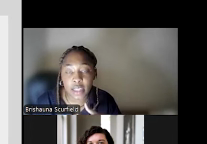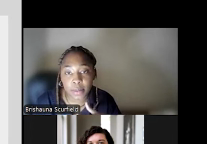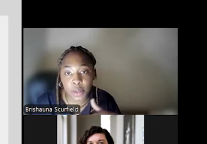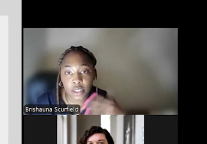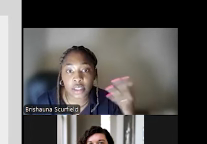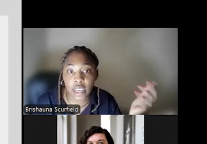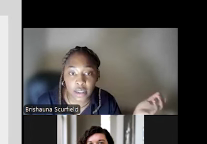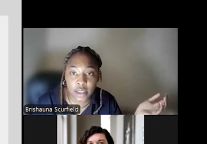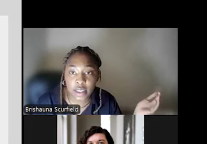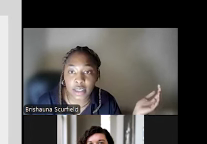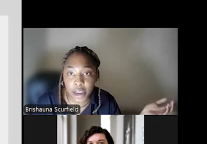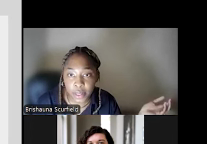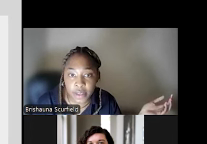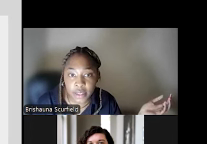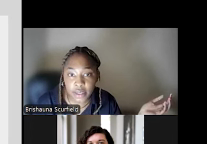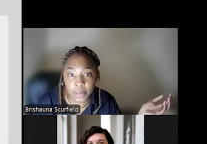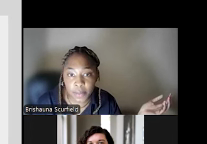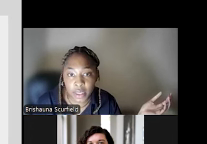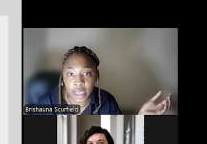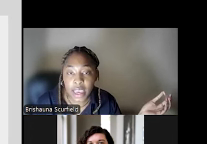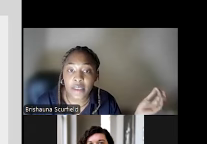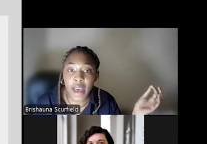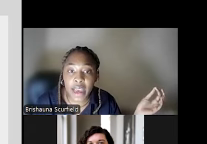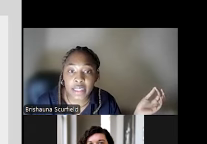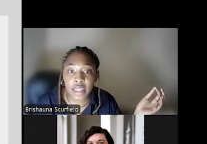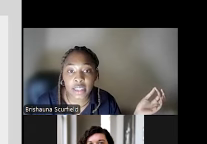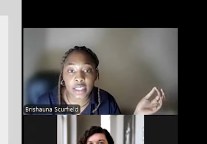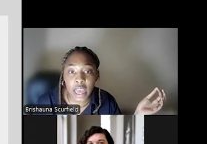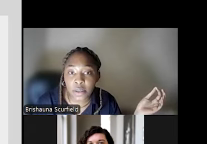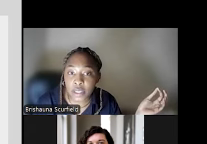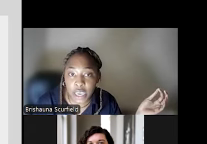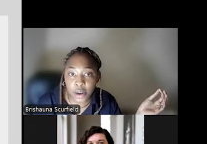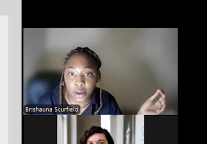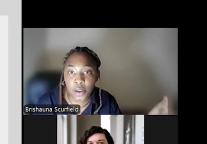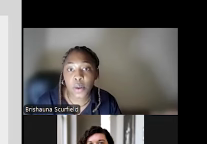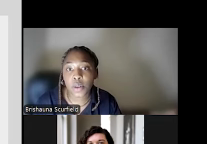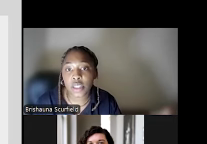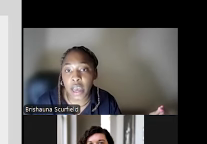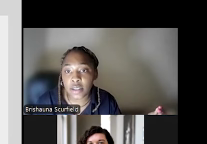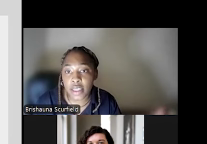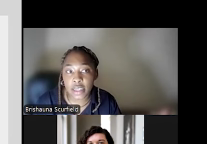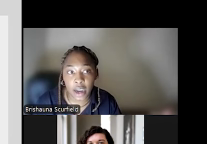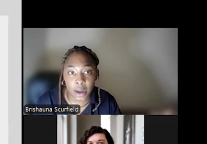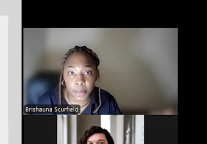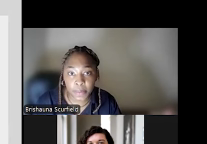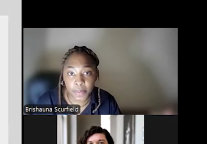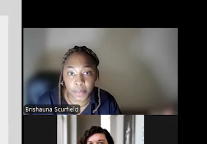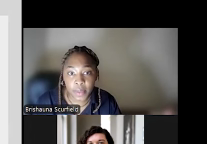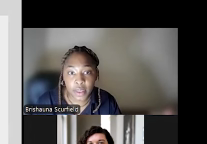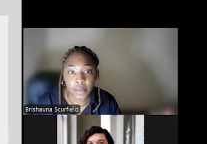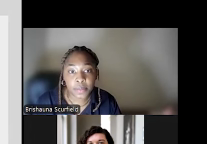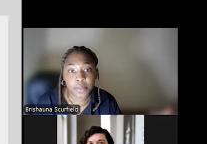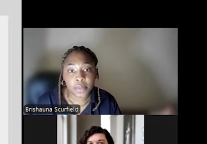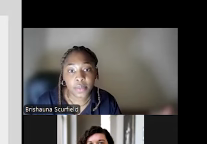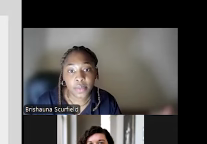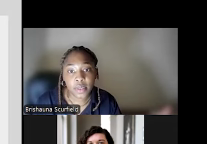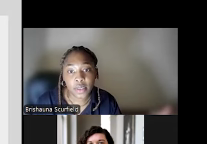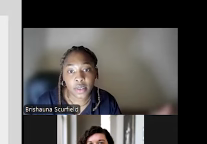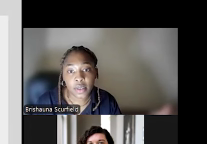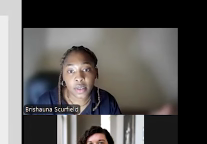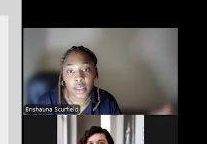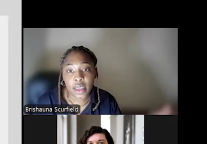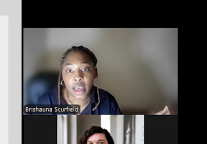tips, which is technically the title of this, and if I select styles here or styles at the top,